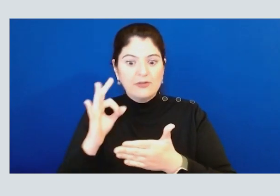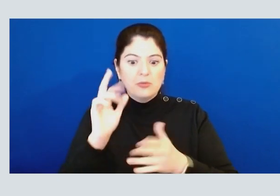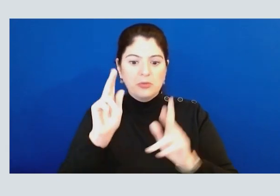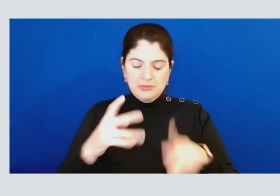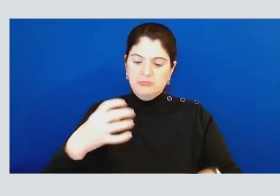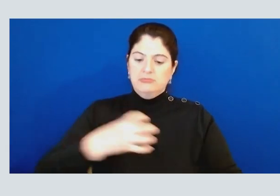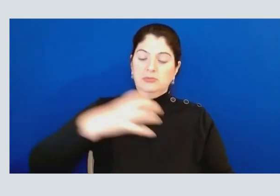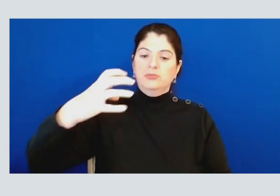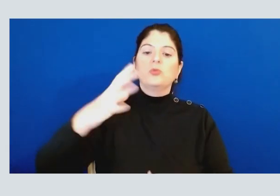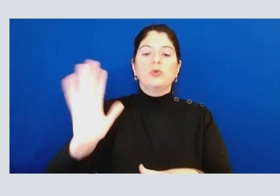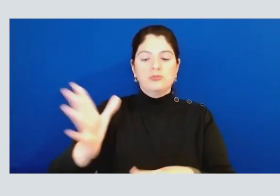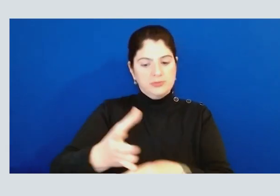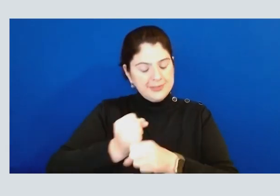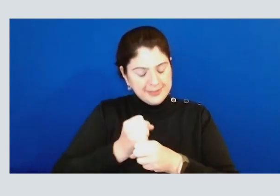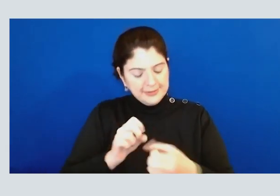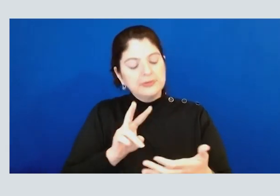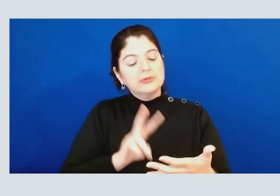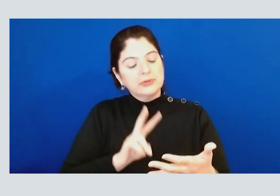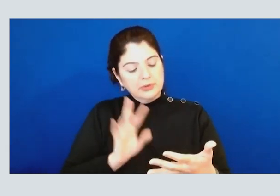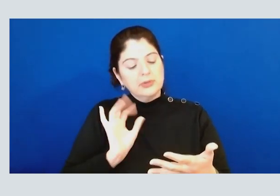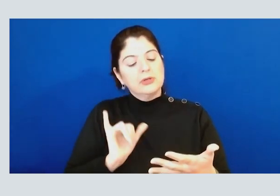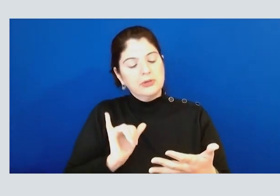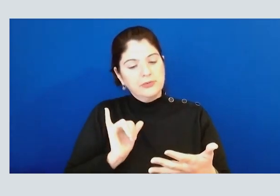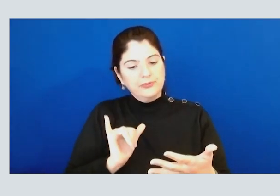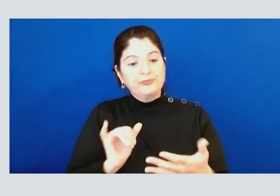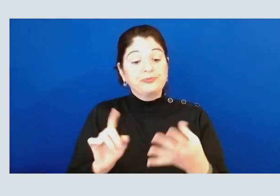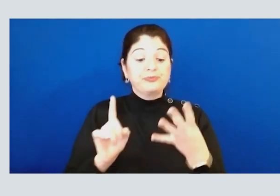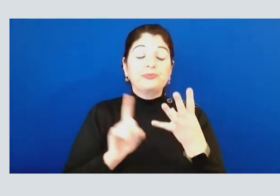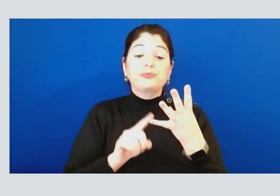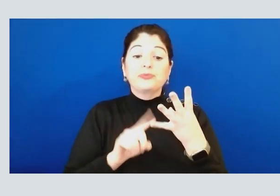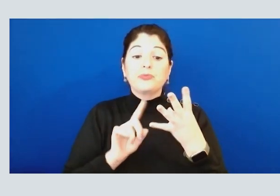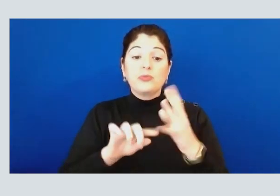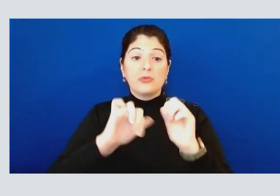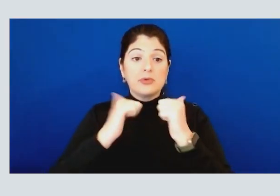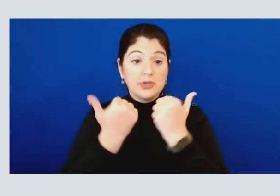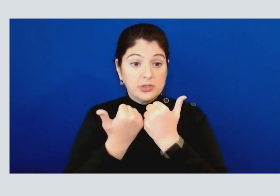And number four, agencies must post their Language Access Plan